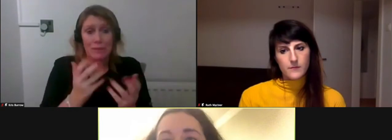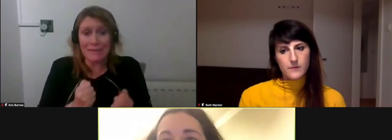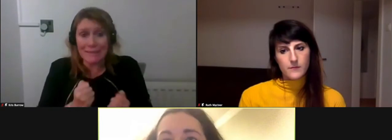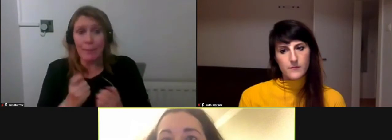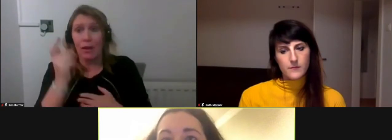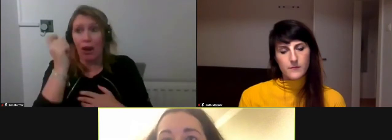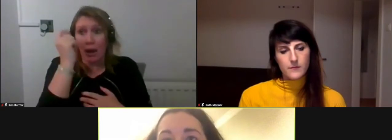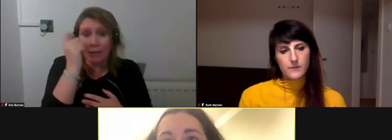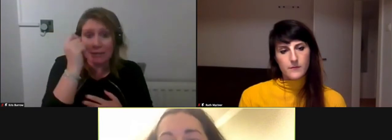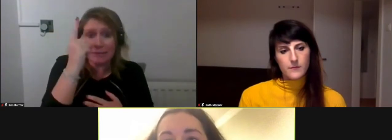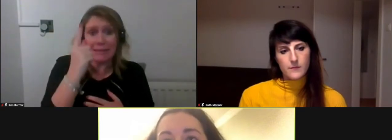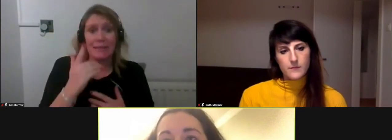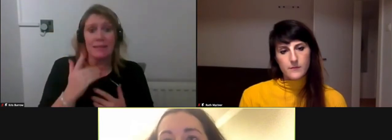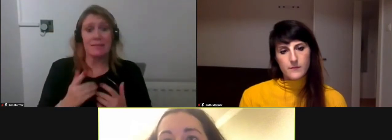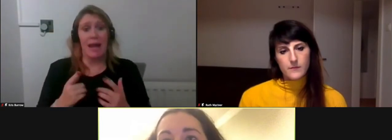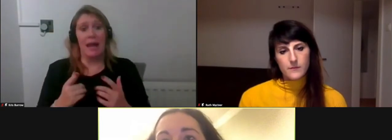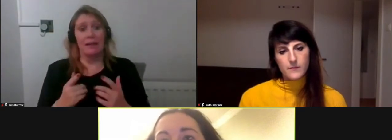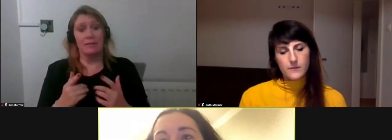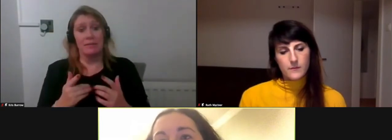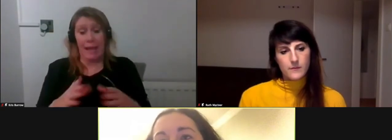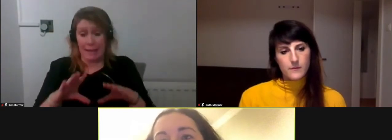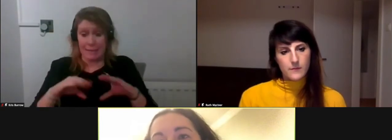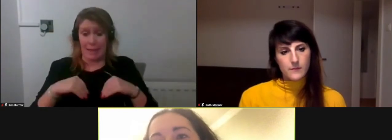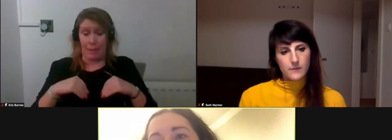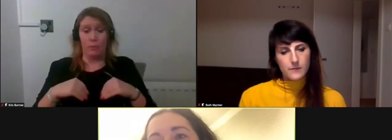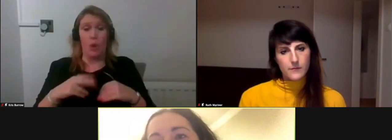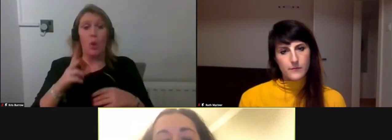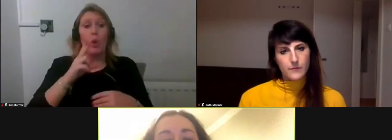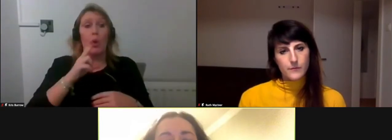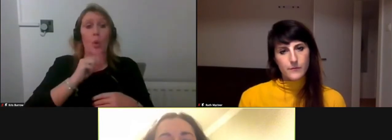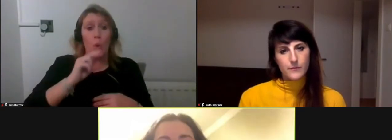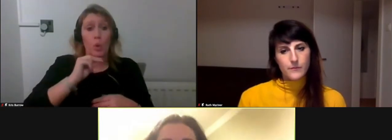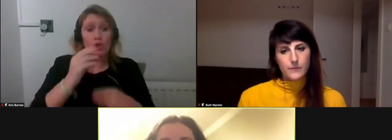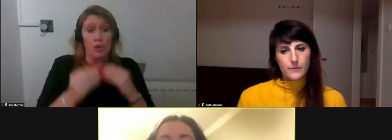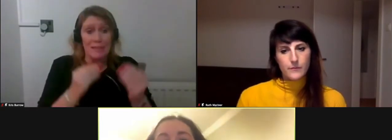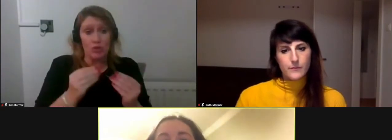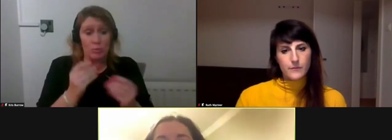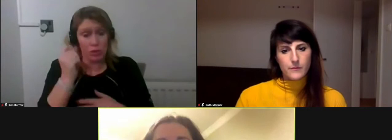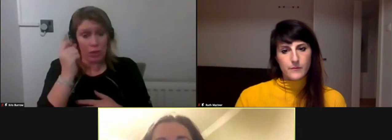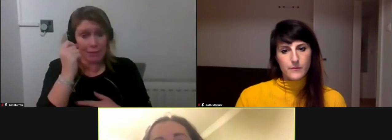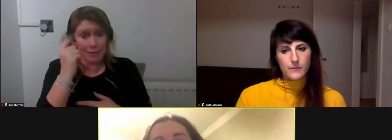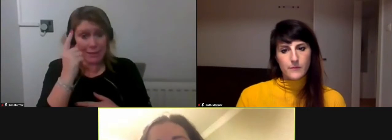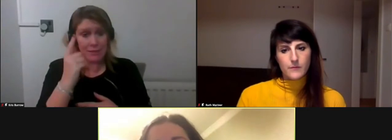considerations on board. What we found -- so, because I came on board at this stage